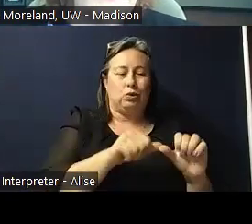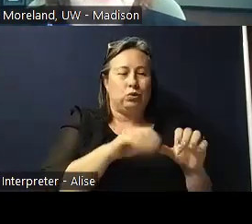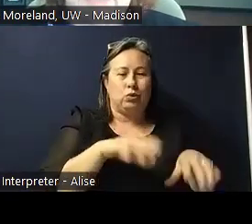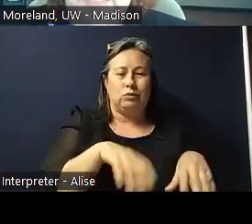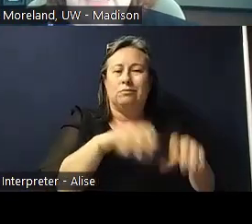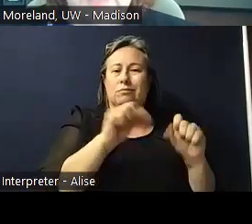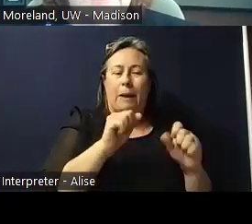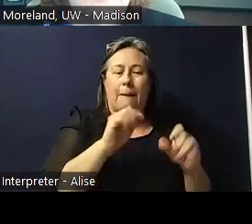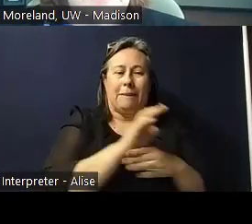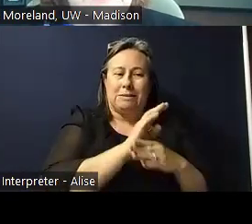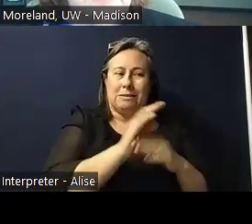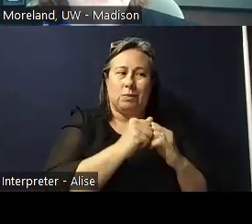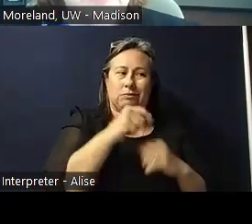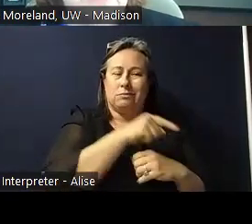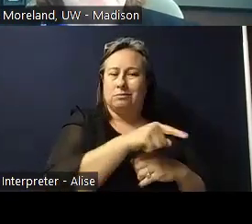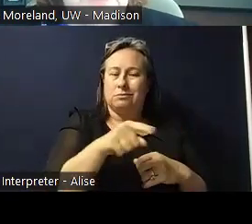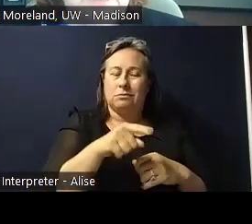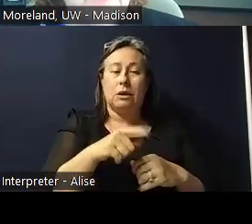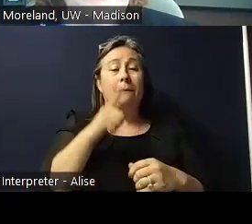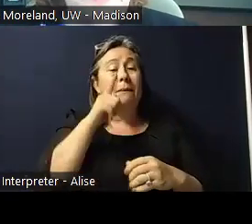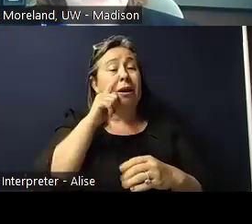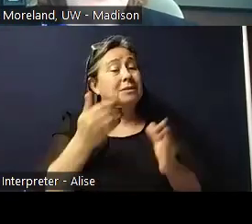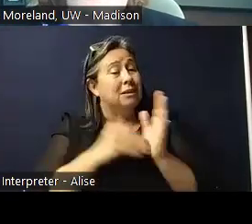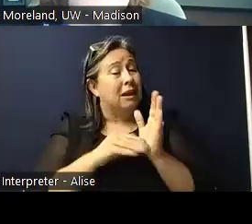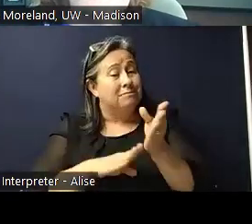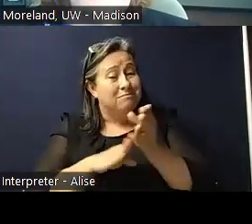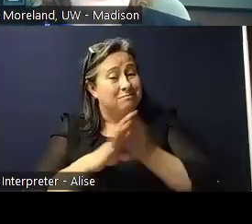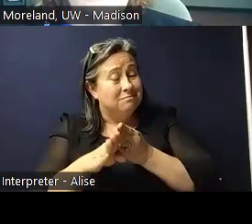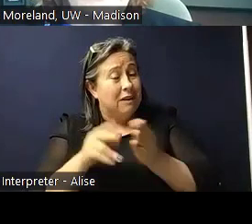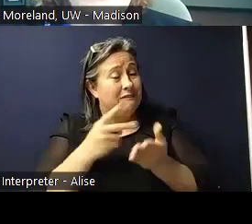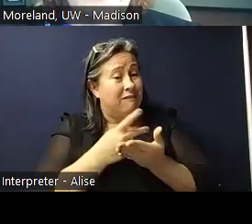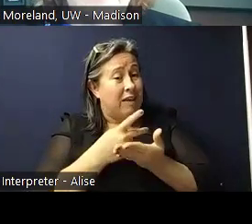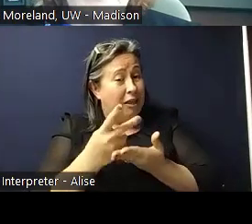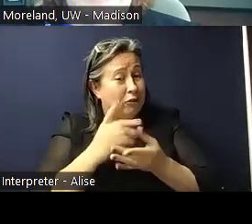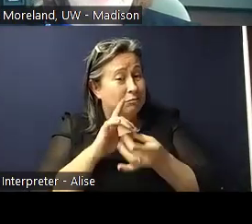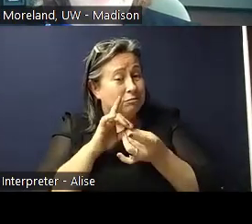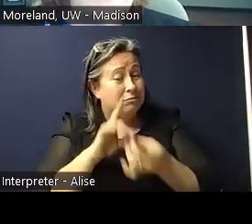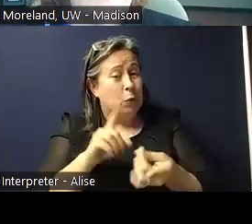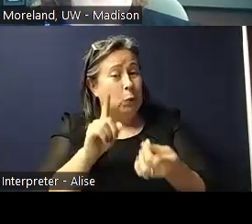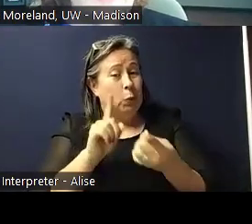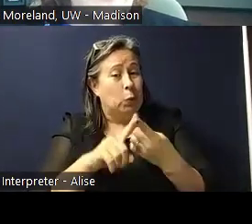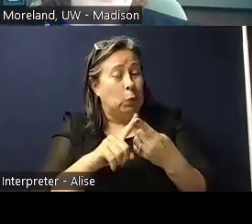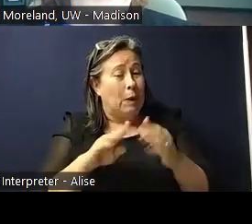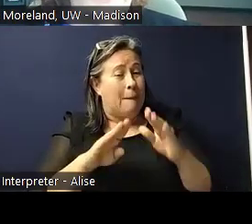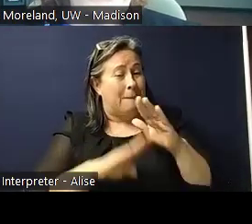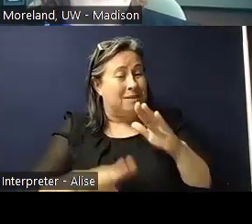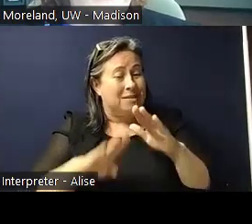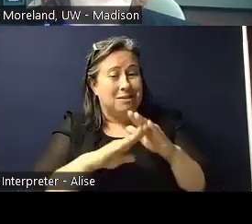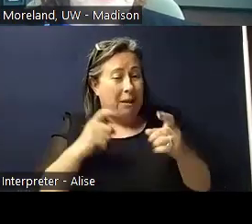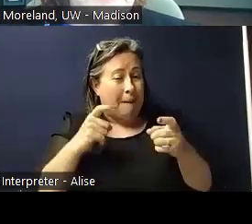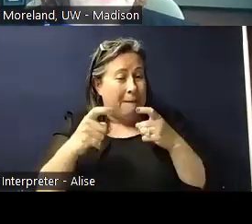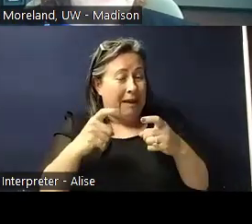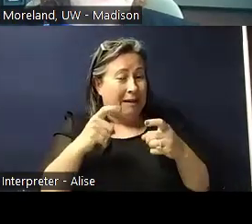because again, a subrecipient failure on the basics of managing federal funds